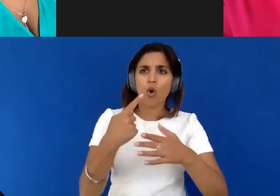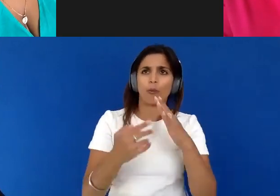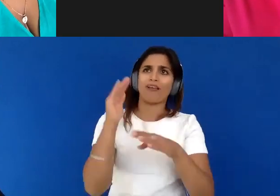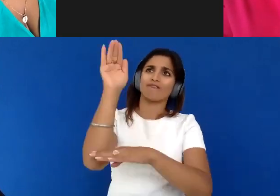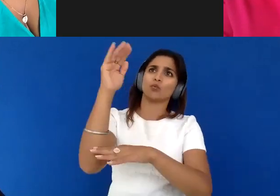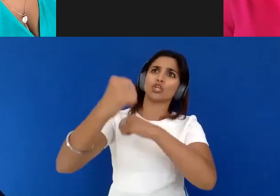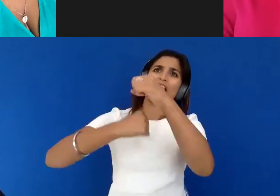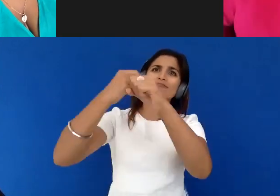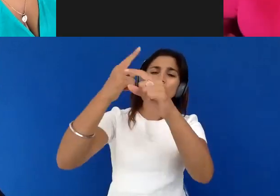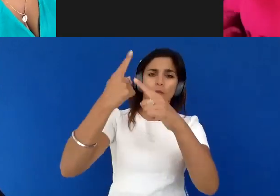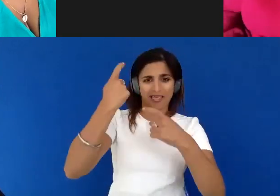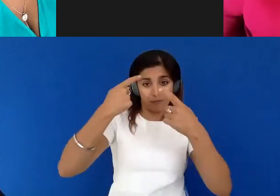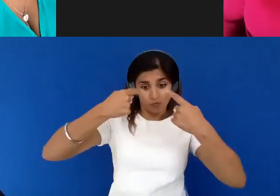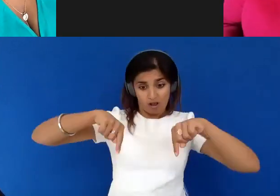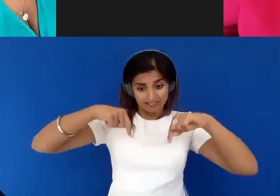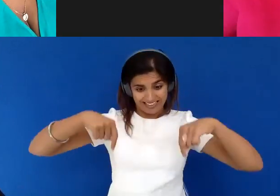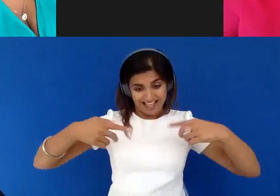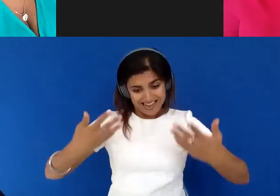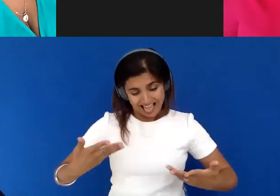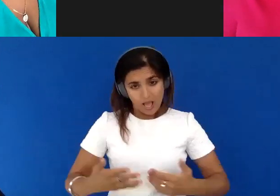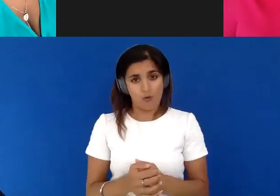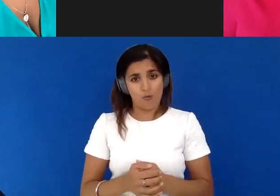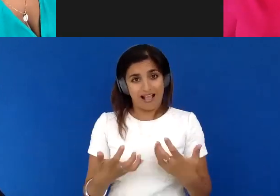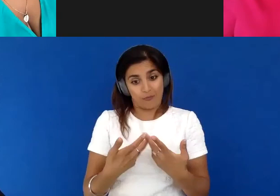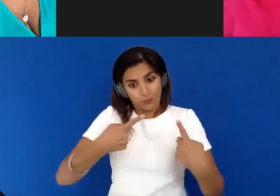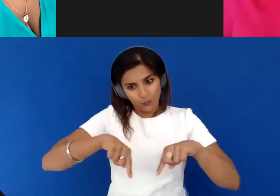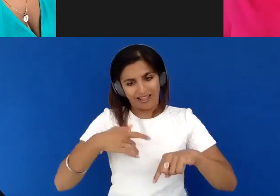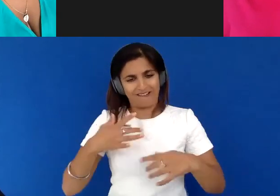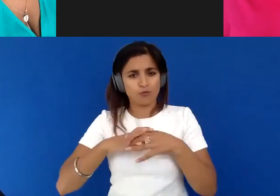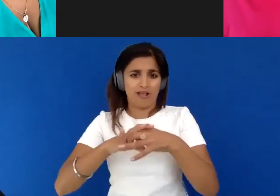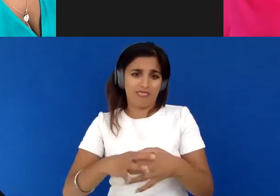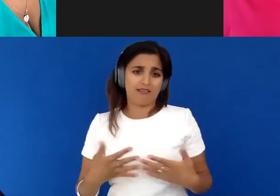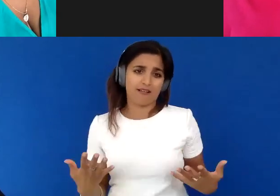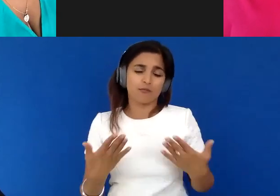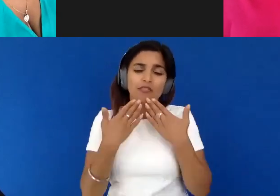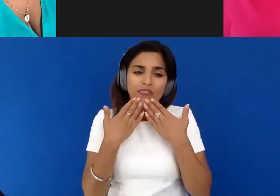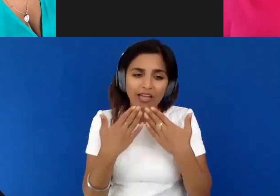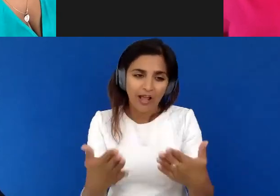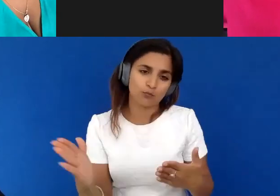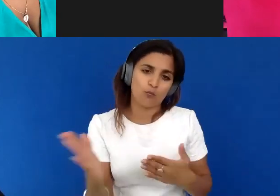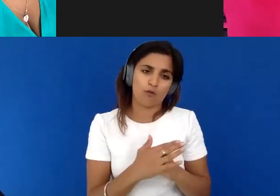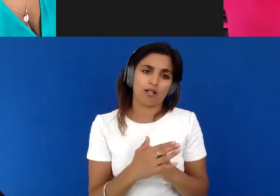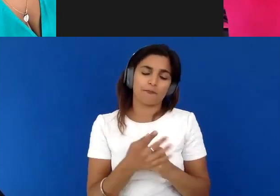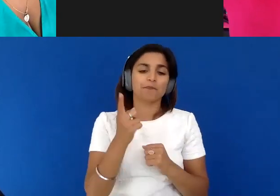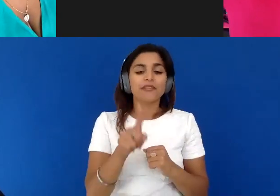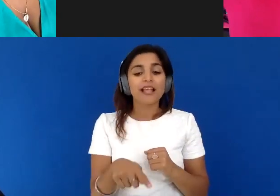actually here as well so thank you again and hopefully we'll see you all soon at